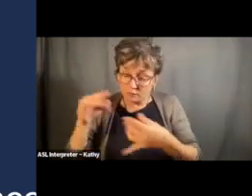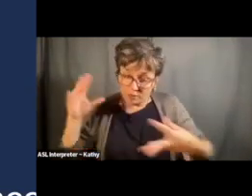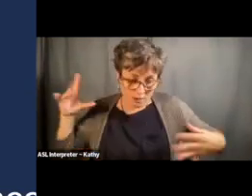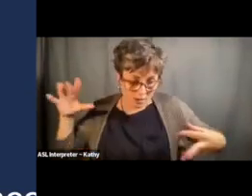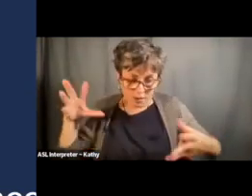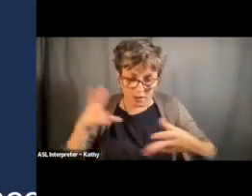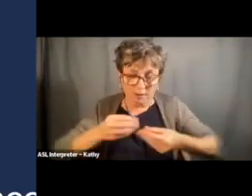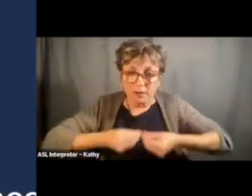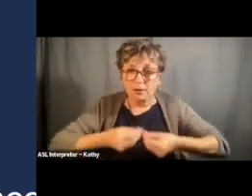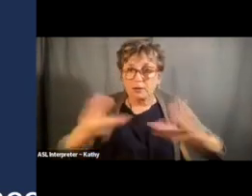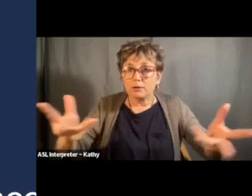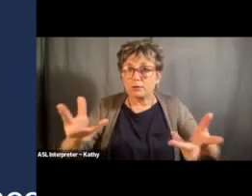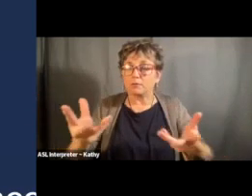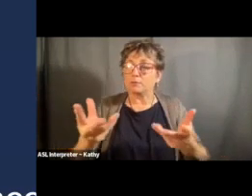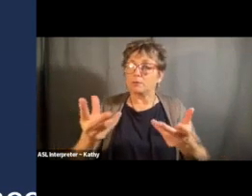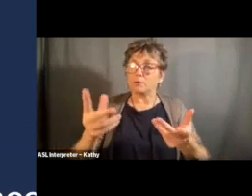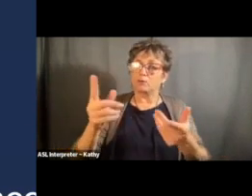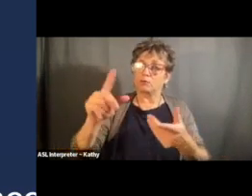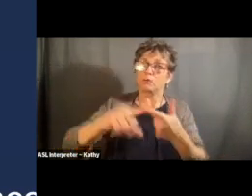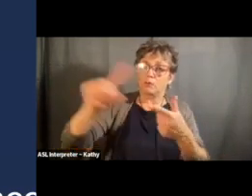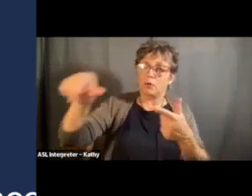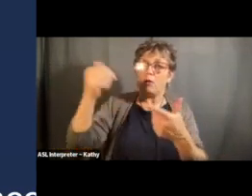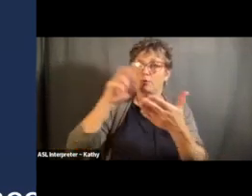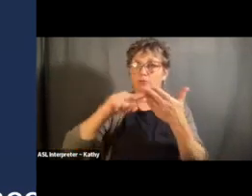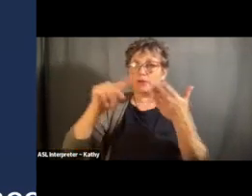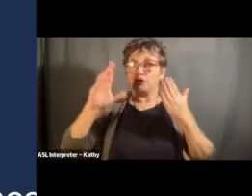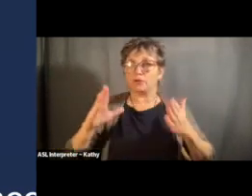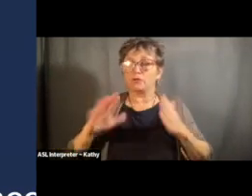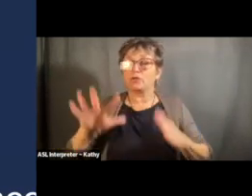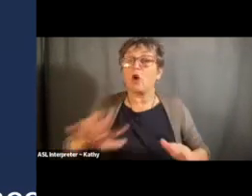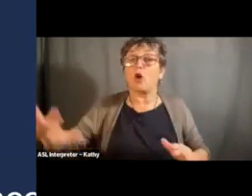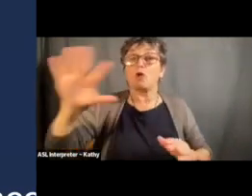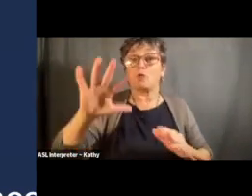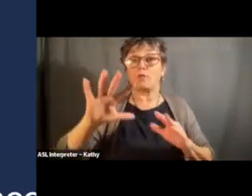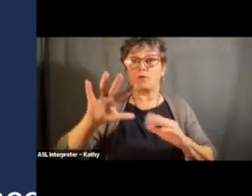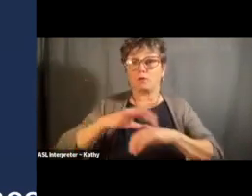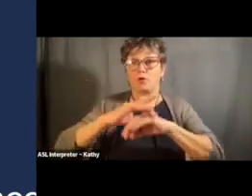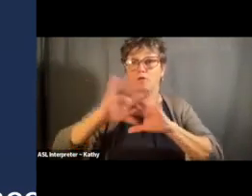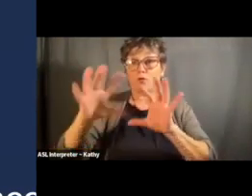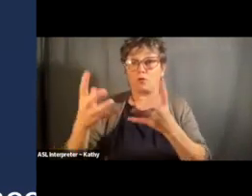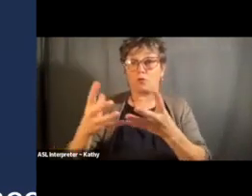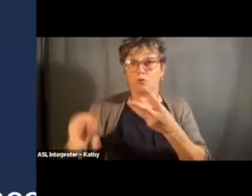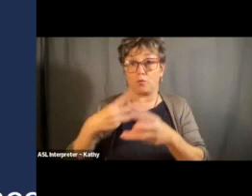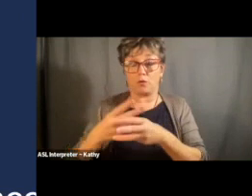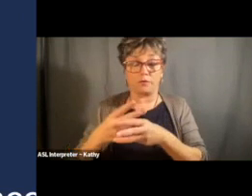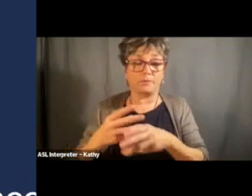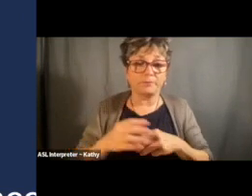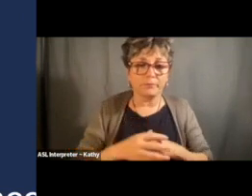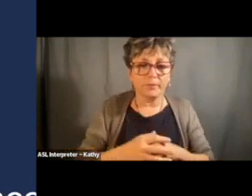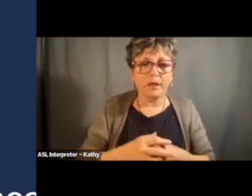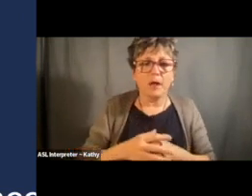researchers around the world. When I talk about sharing data today, I always mean de-identified